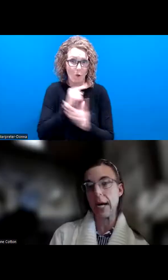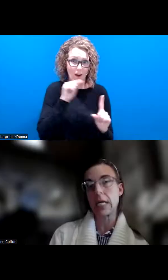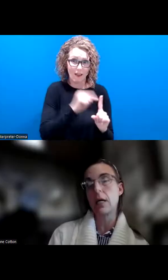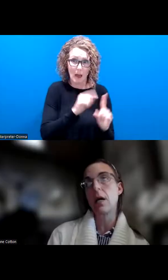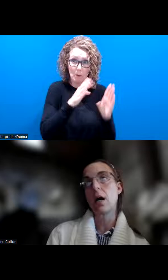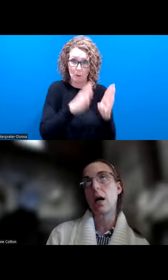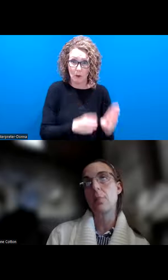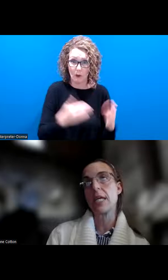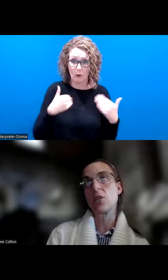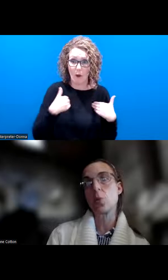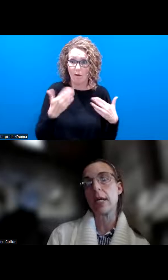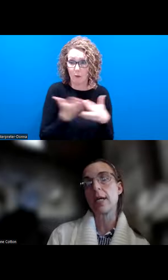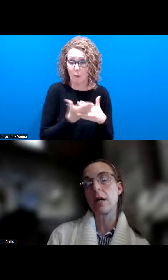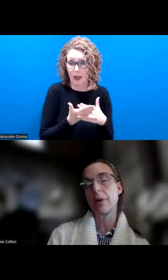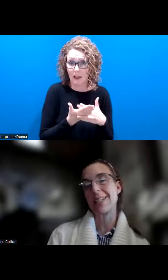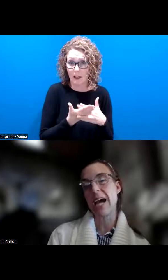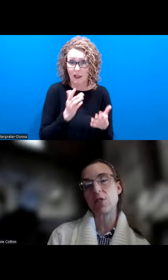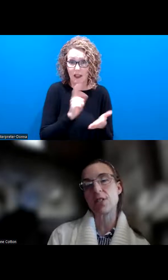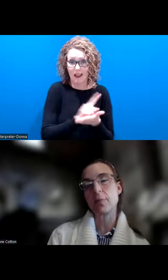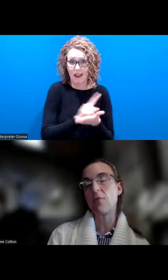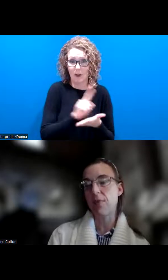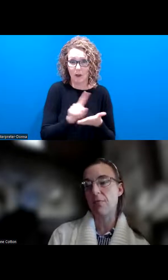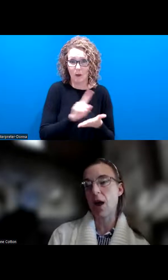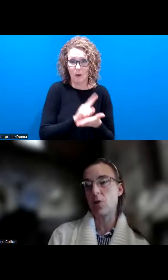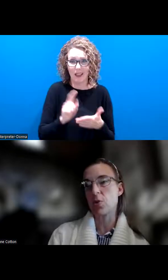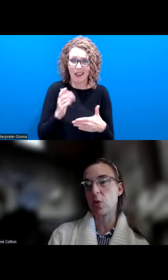educational experiences. We simply